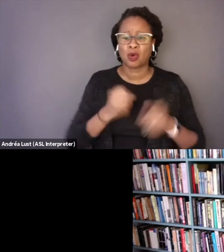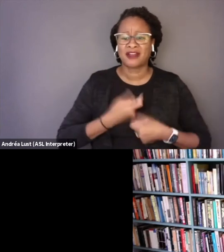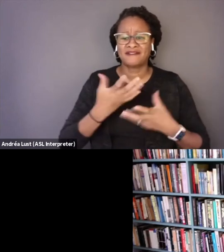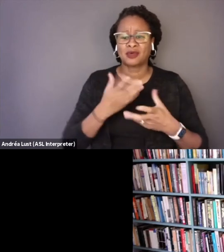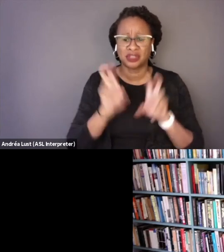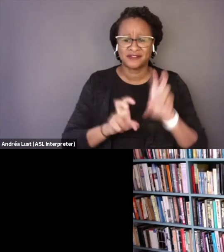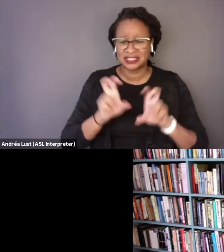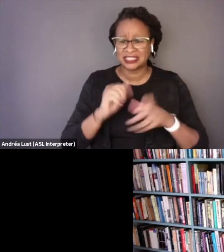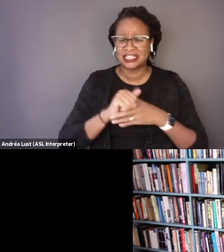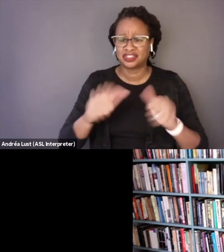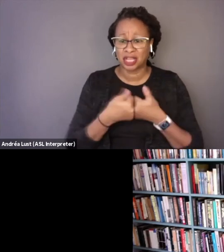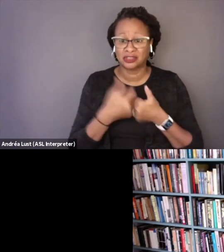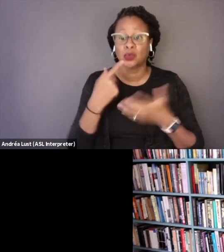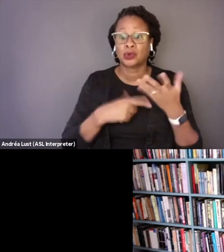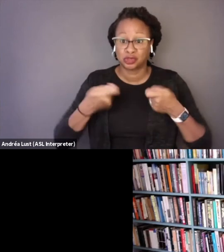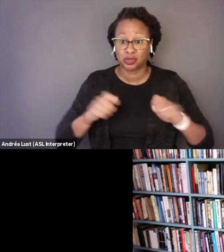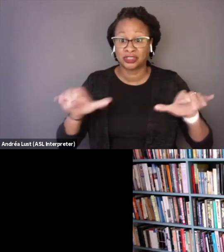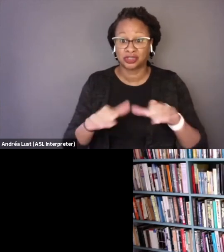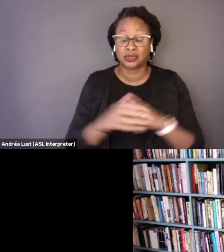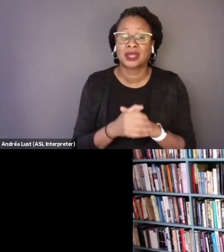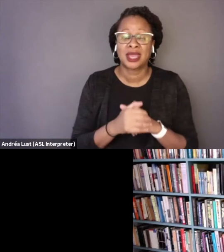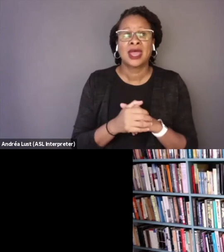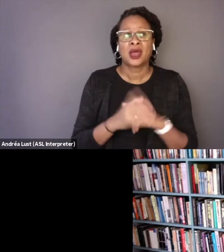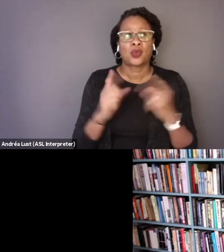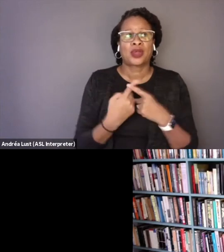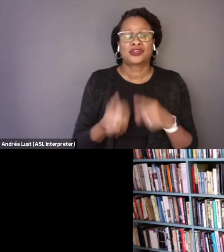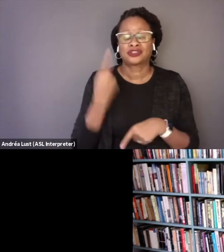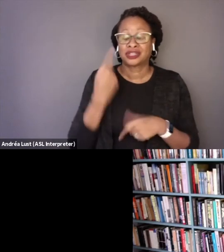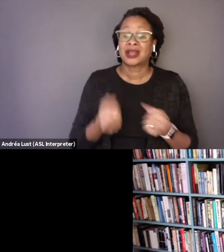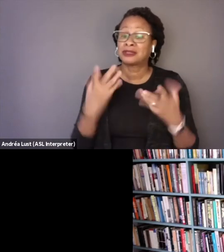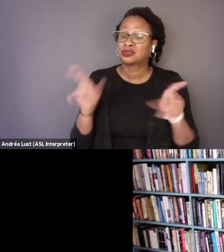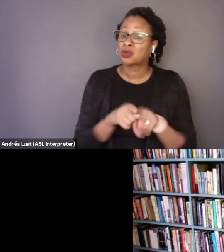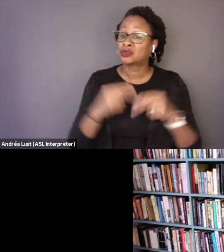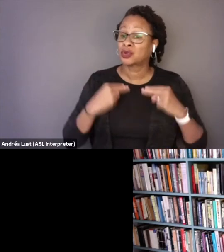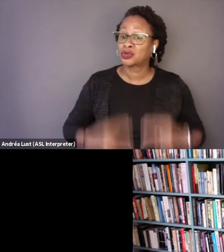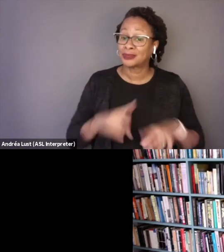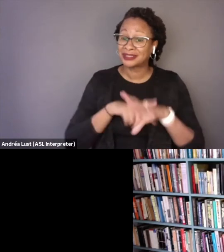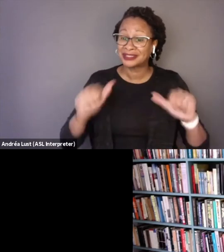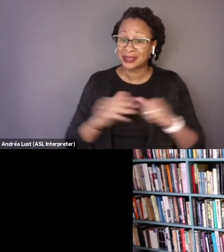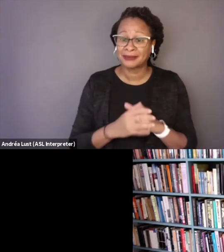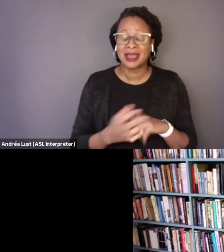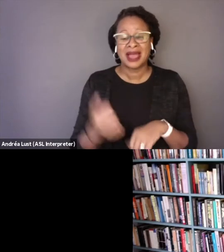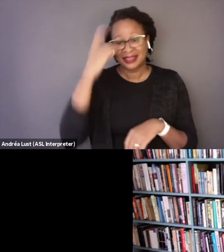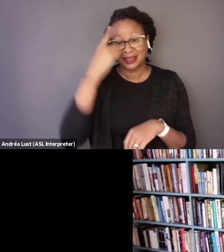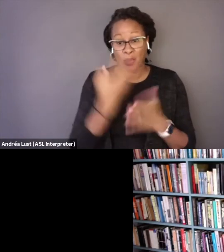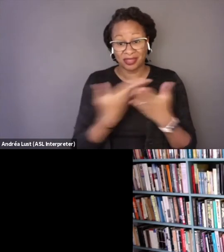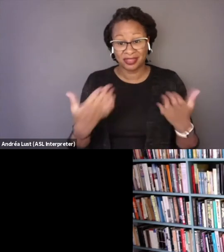when you understand how much he was also a human being at the same time. And I think one thing that's worth looking at in this respect